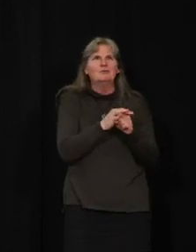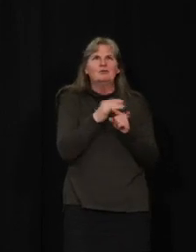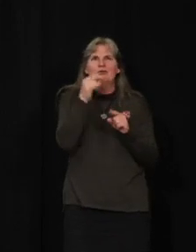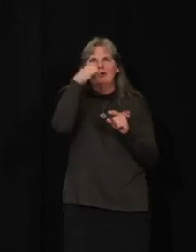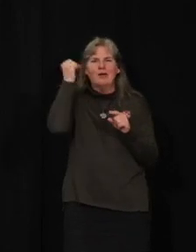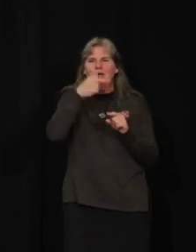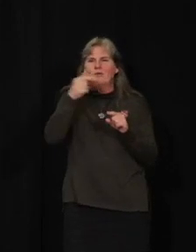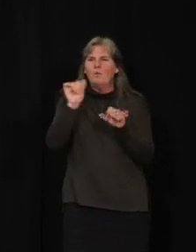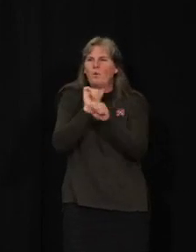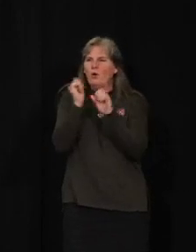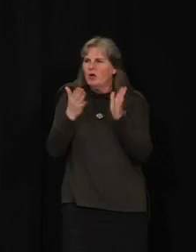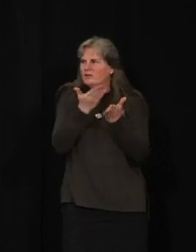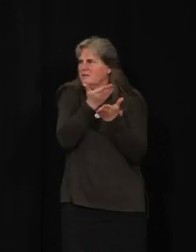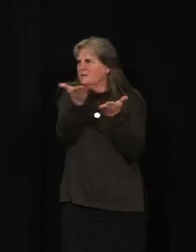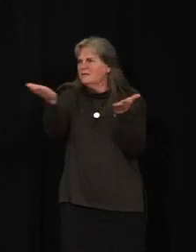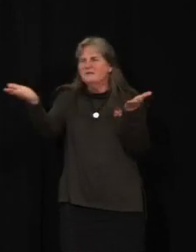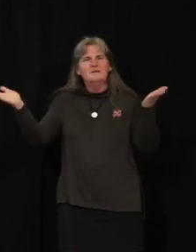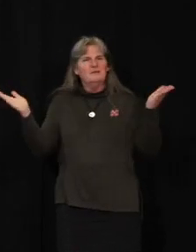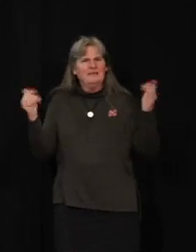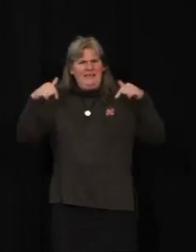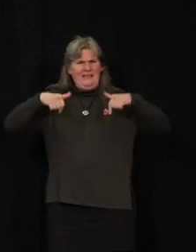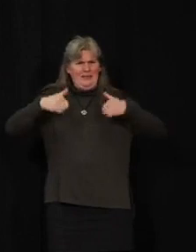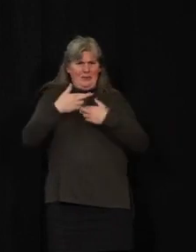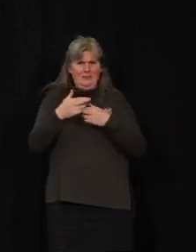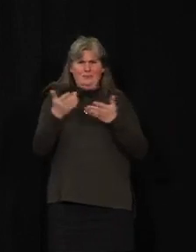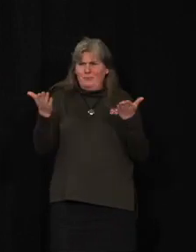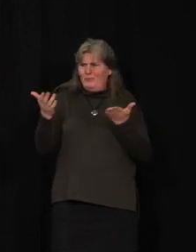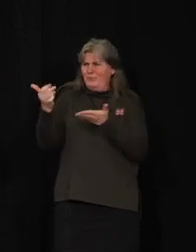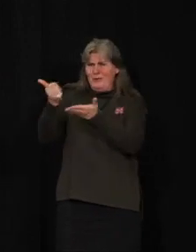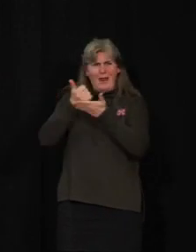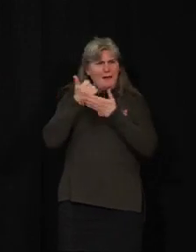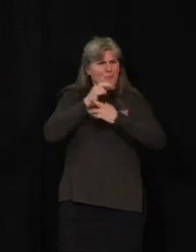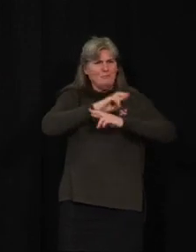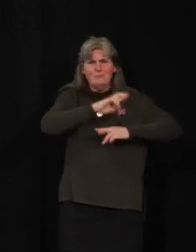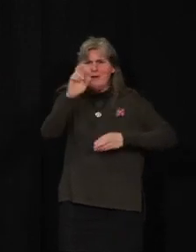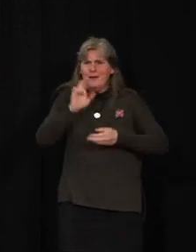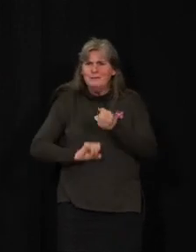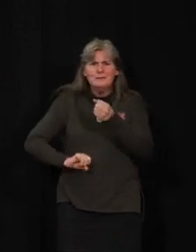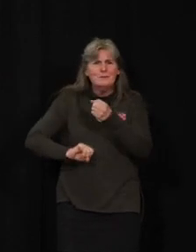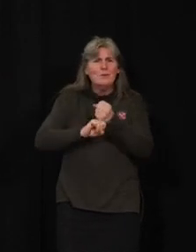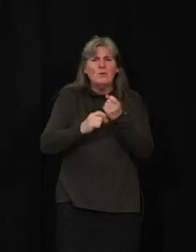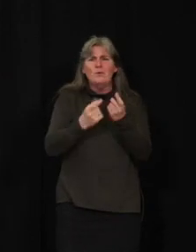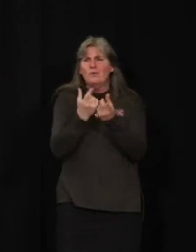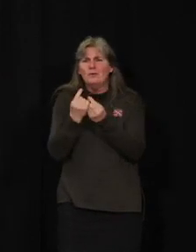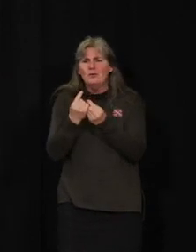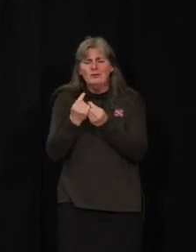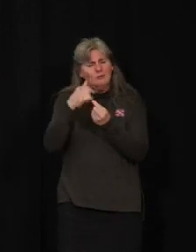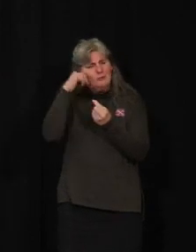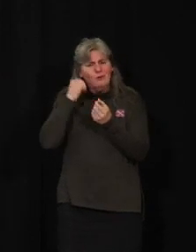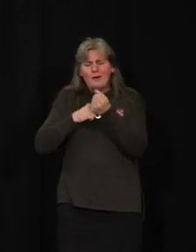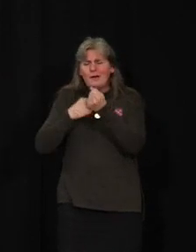that are here helping to support the efforts of this government,I am relieved that we have such